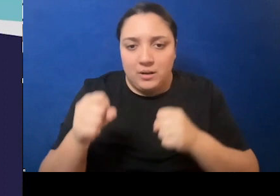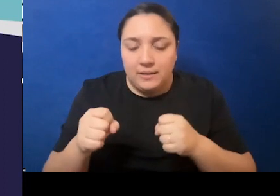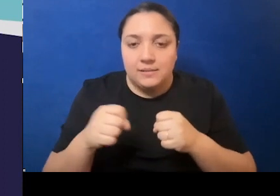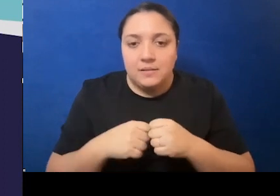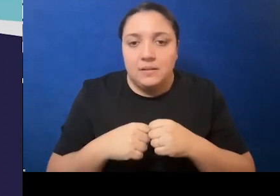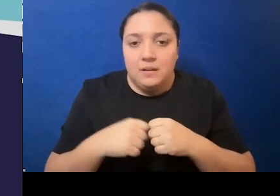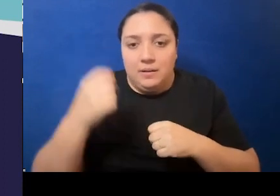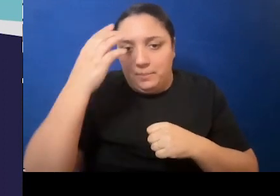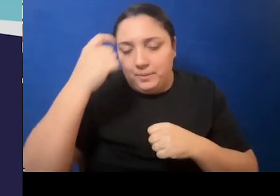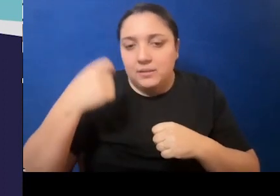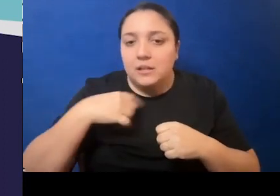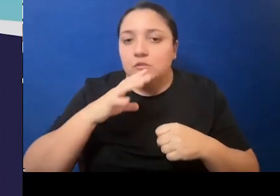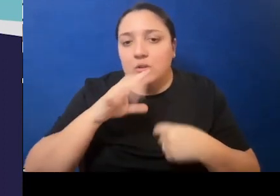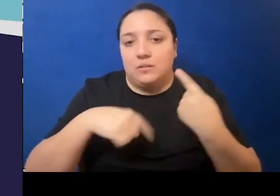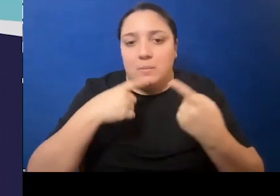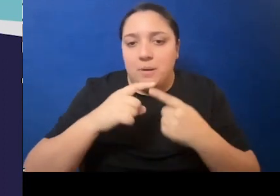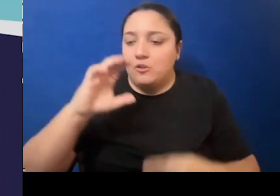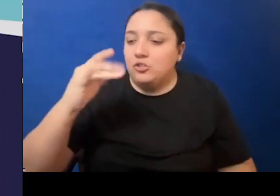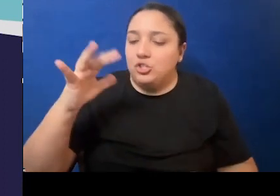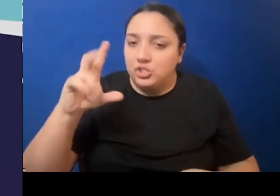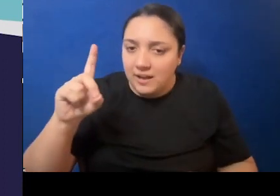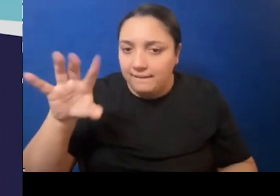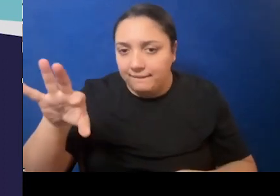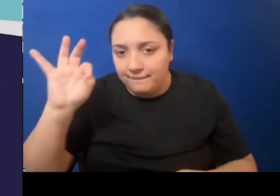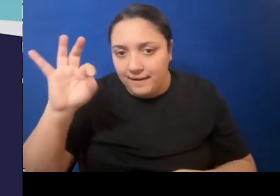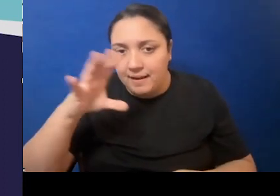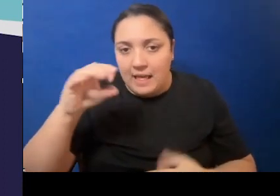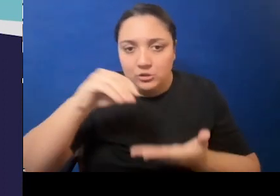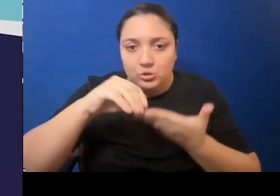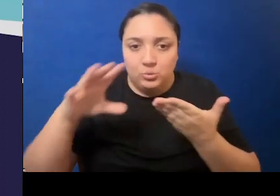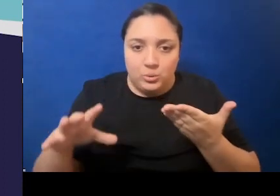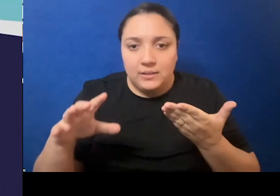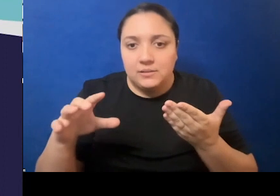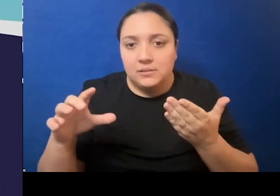ABOUT THE CHILD FIND AND THE STUDENTS WITHOUT DISABILITIES.